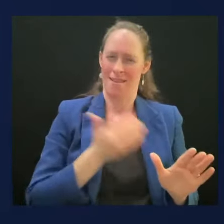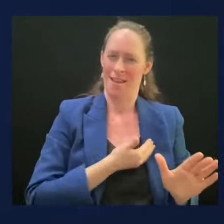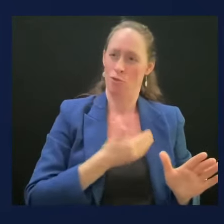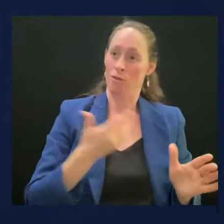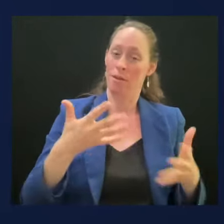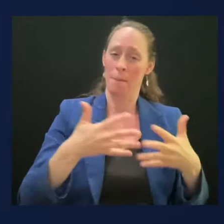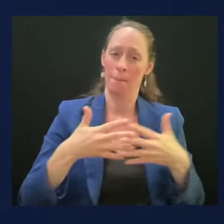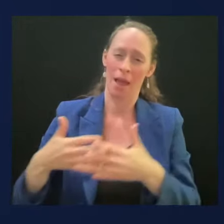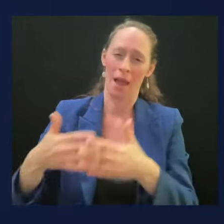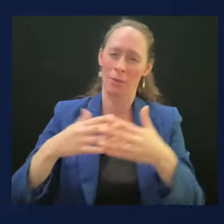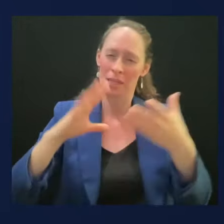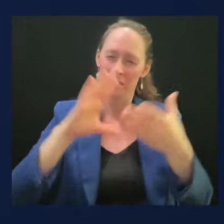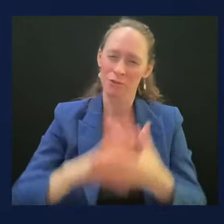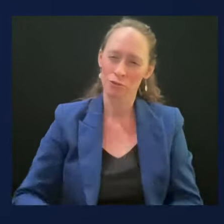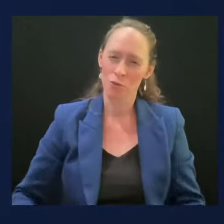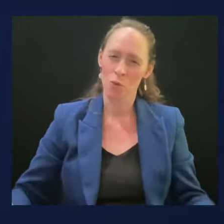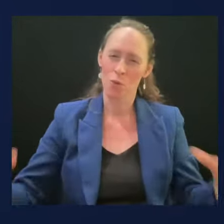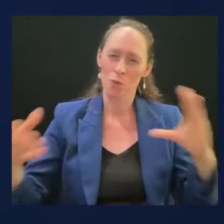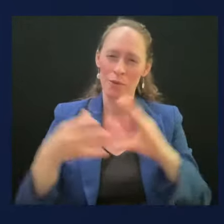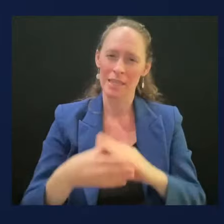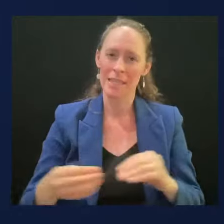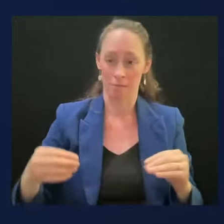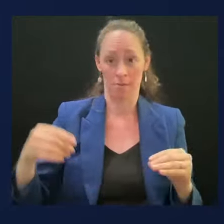where everyone is entitled to certain unalienable rights,